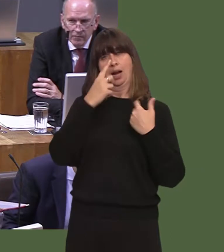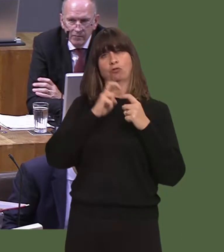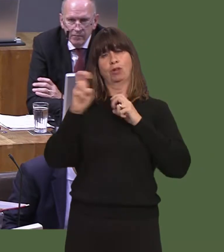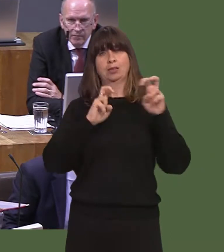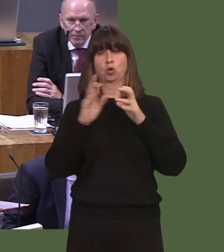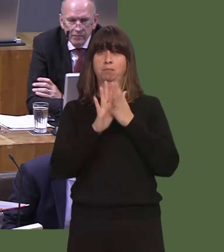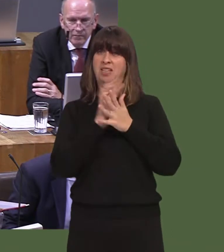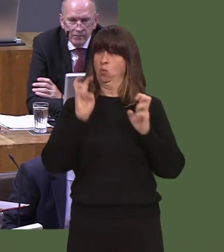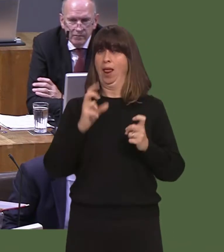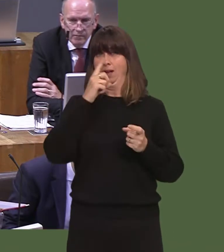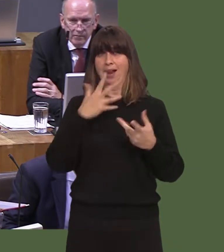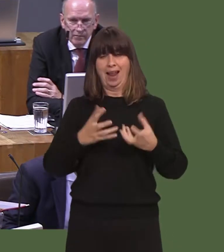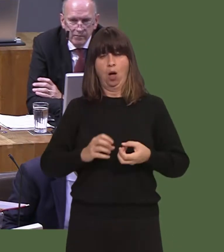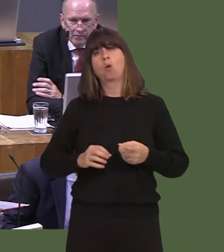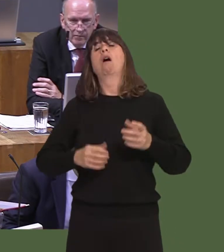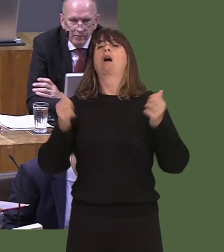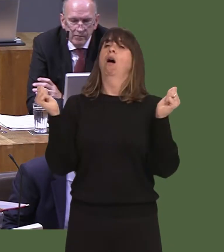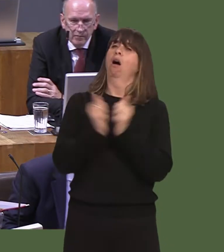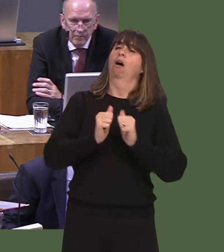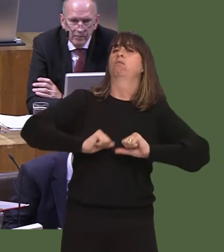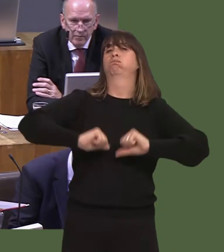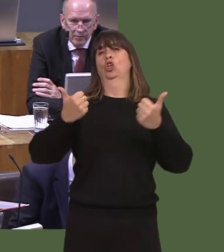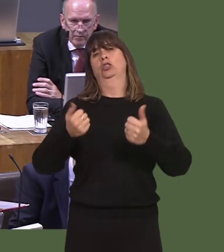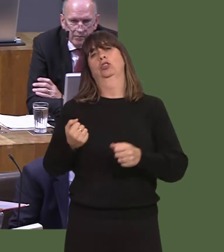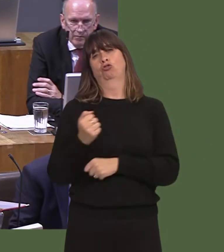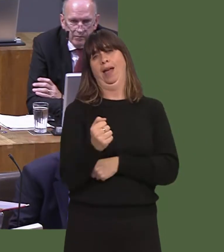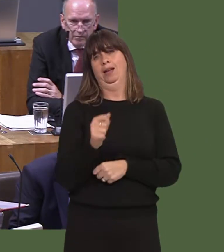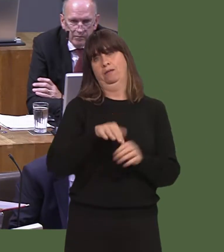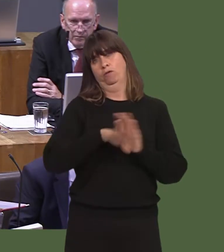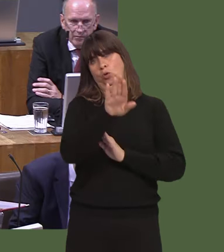of train network that the people of Wales should expect. Gareth Bennett AM: Yes.